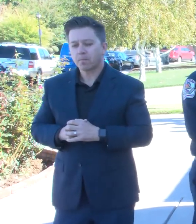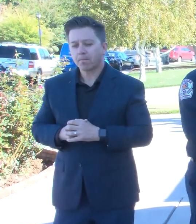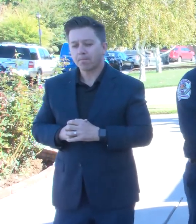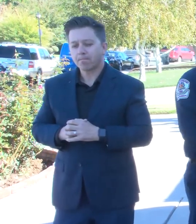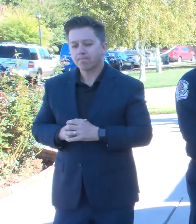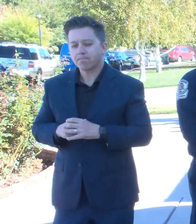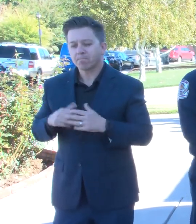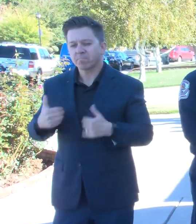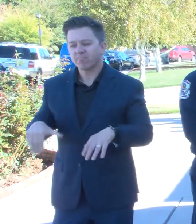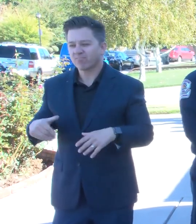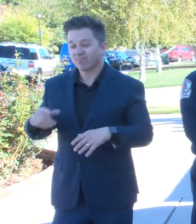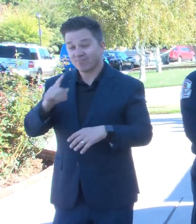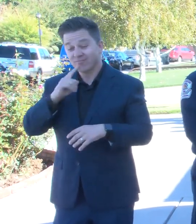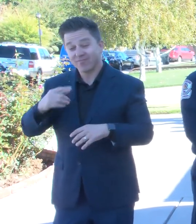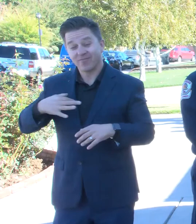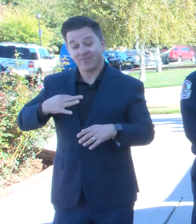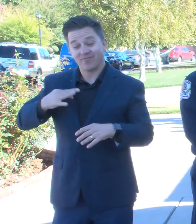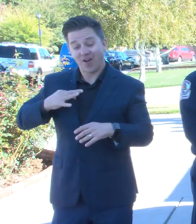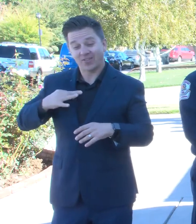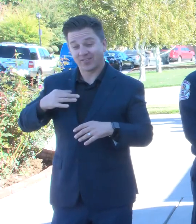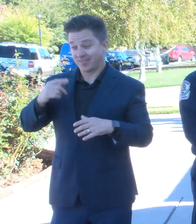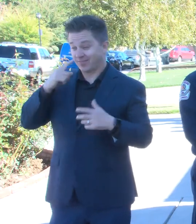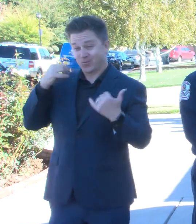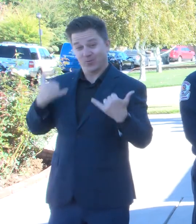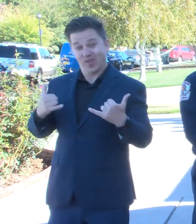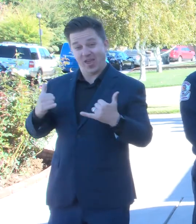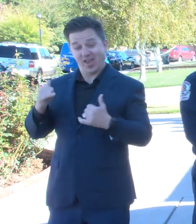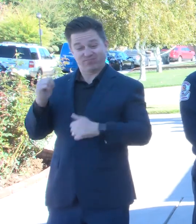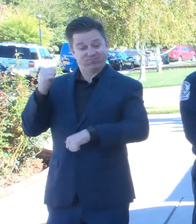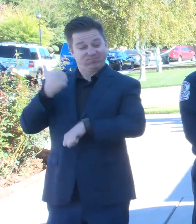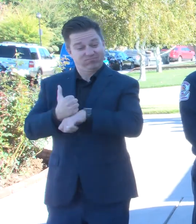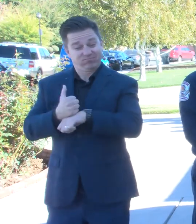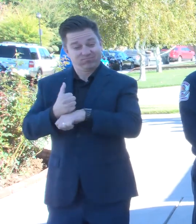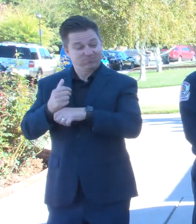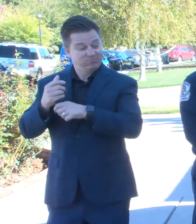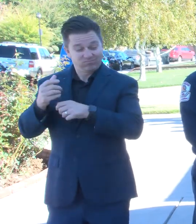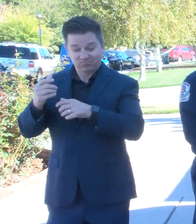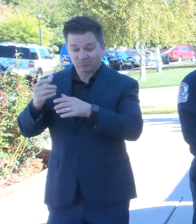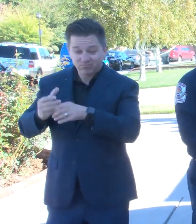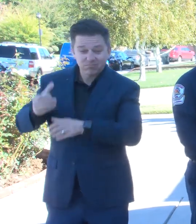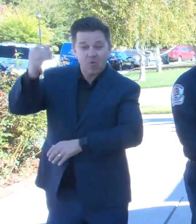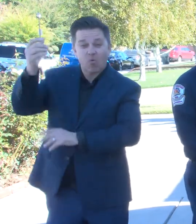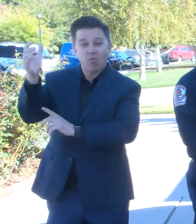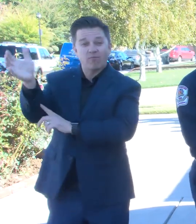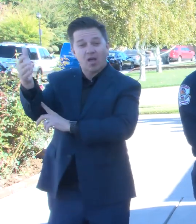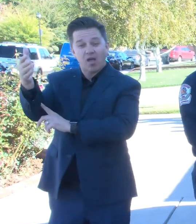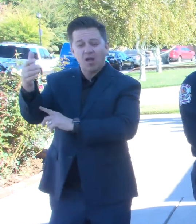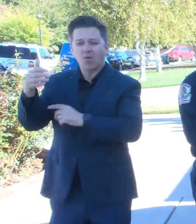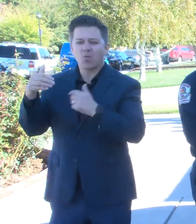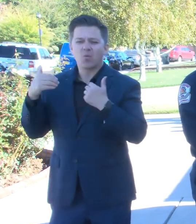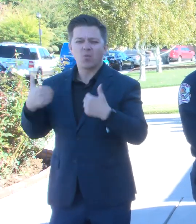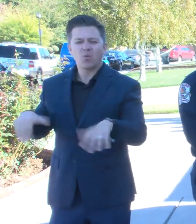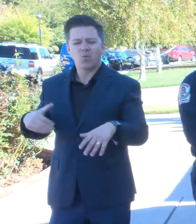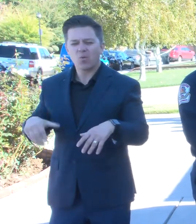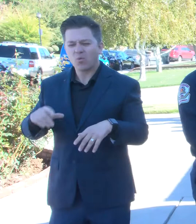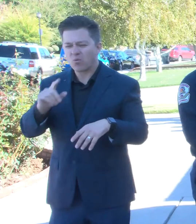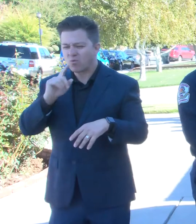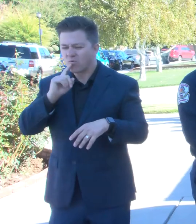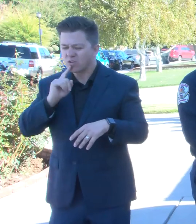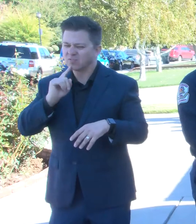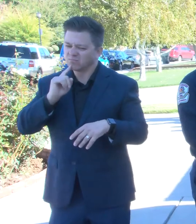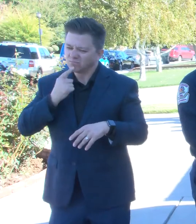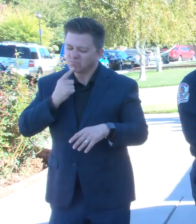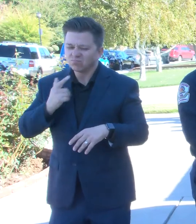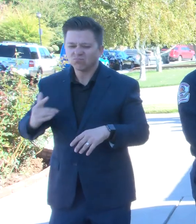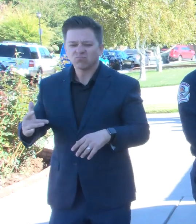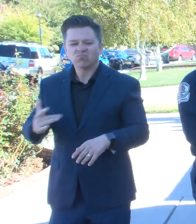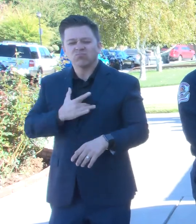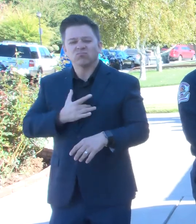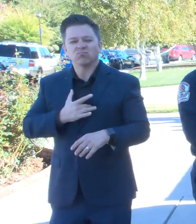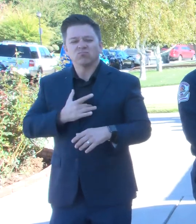the volunteering of this staff of installing it has deeply enriched me my heart i